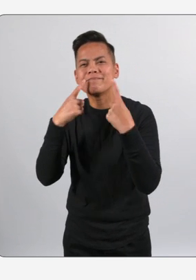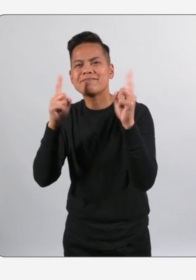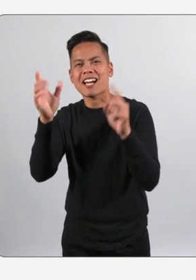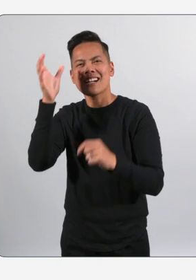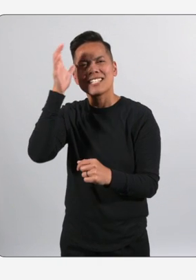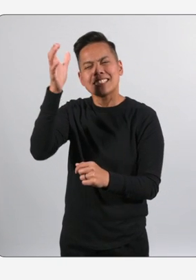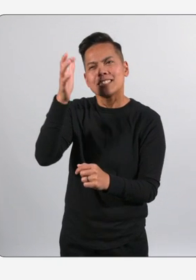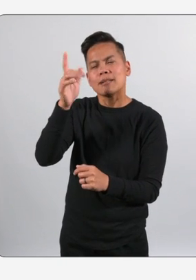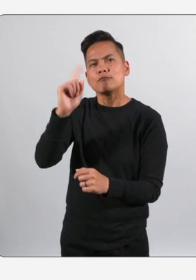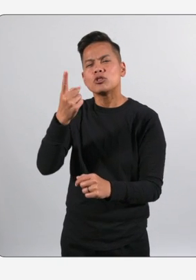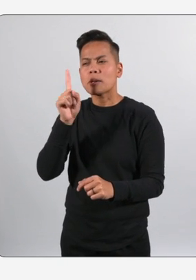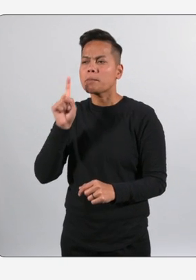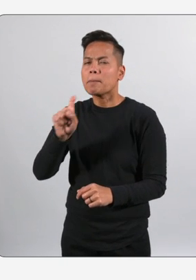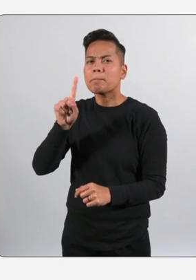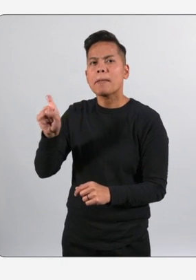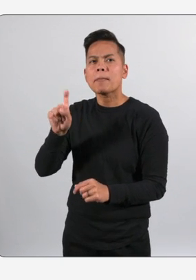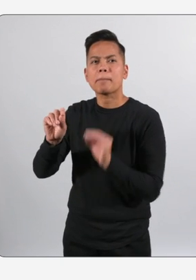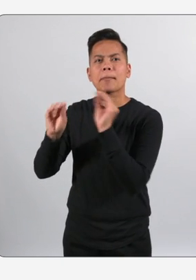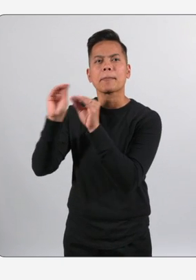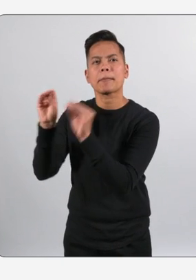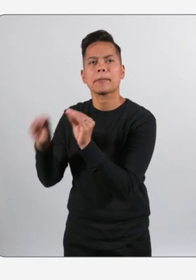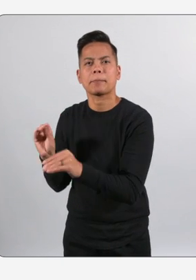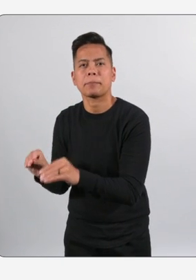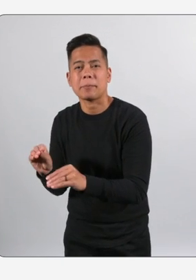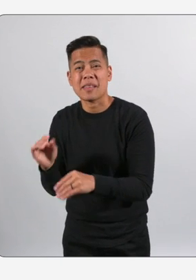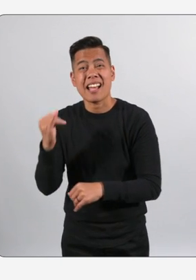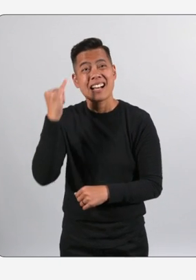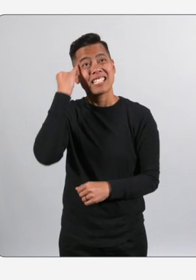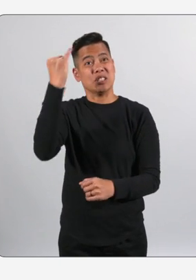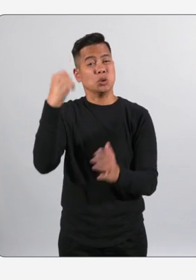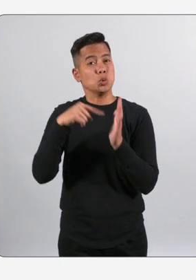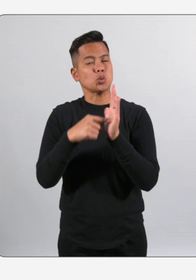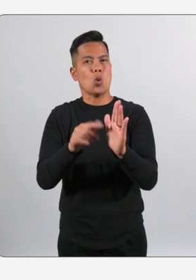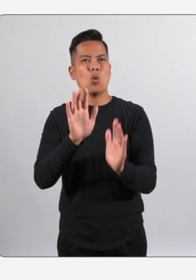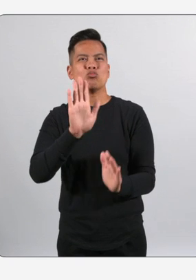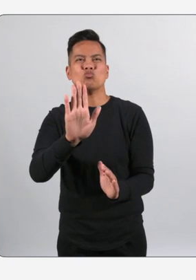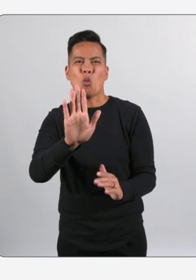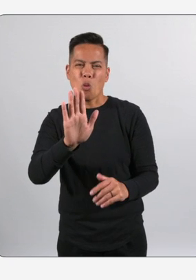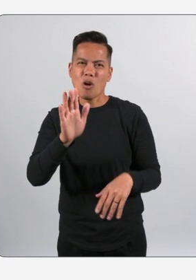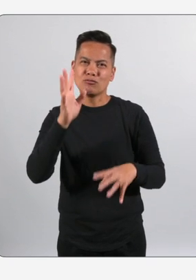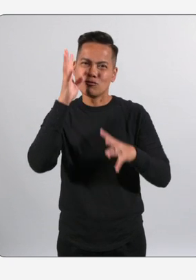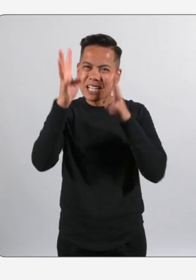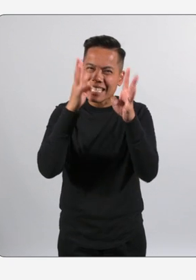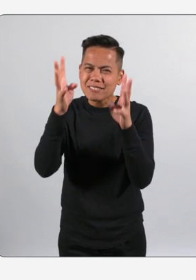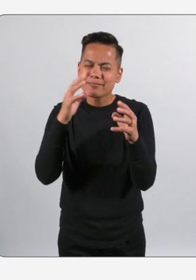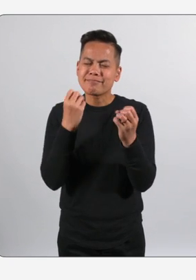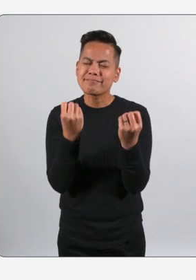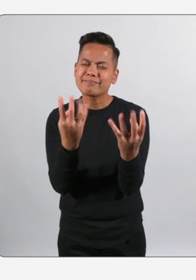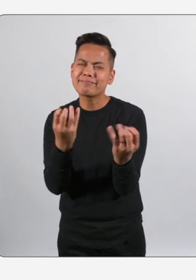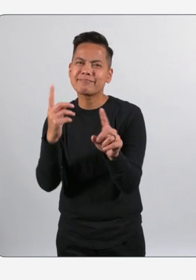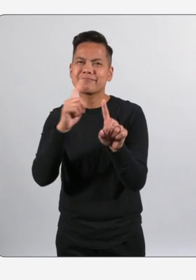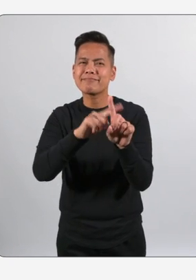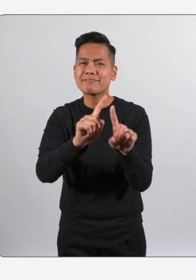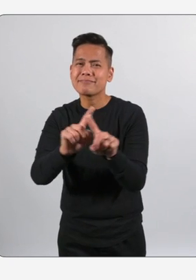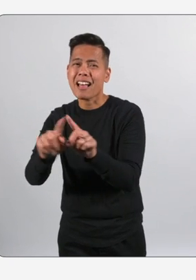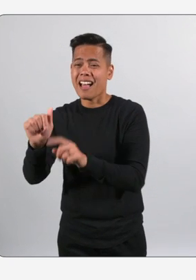The idea is for you to be able to show off your creativity in as many places as possible, with assets that are primed to